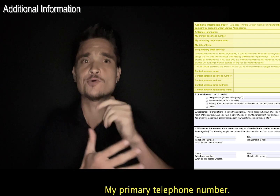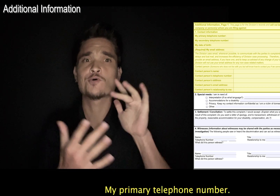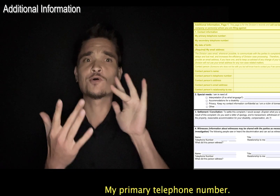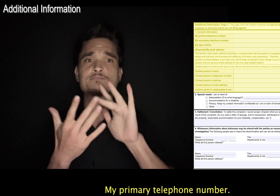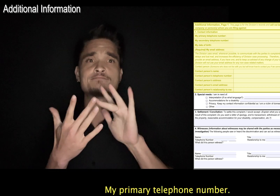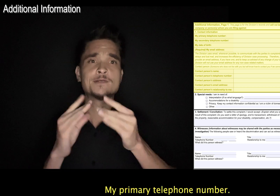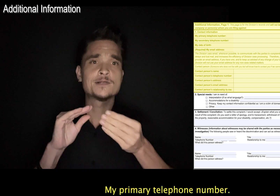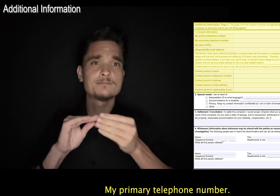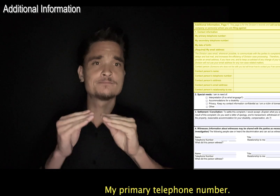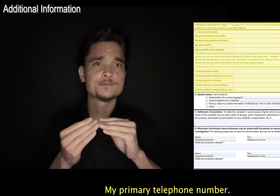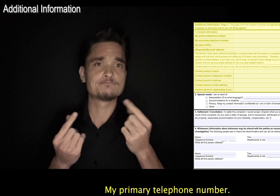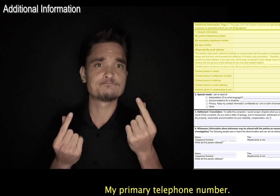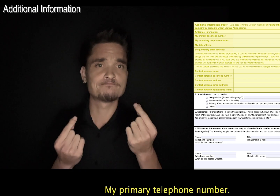My primary telephone number.